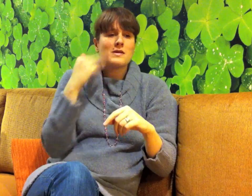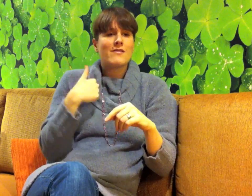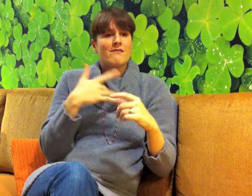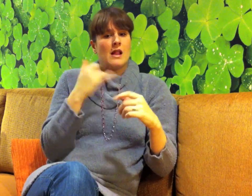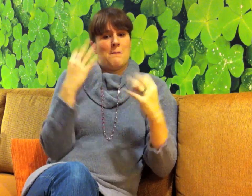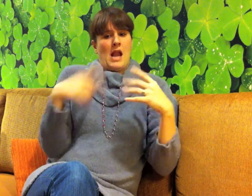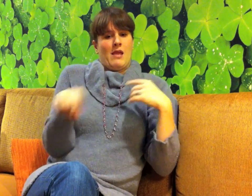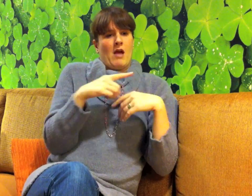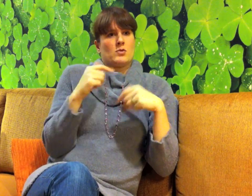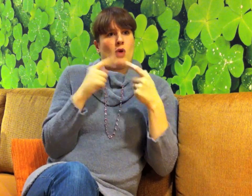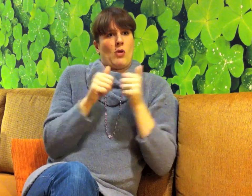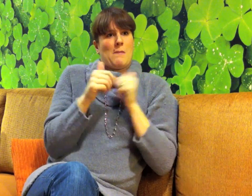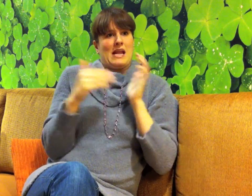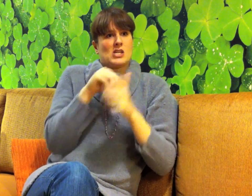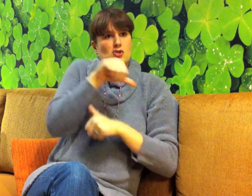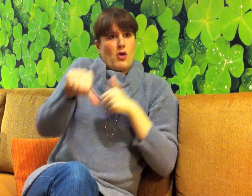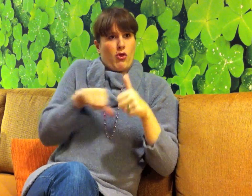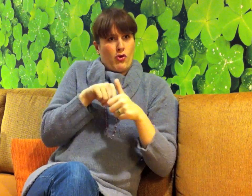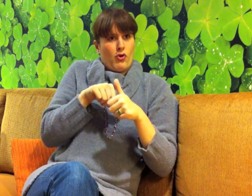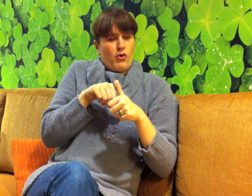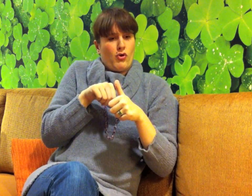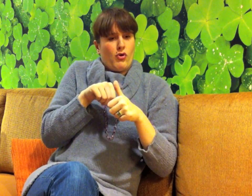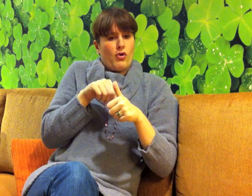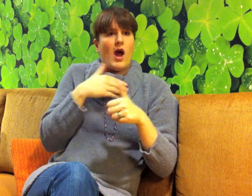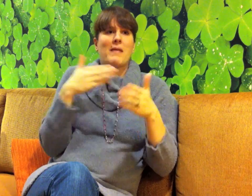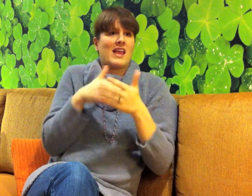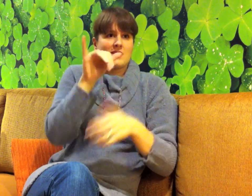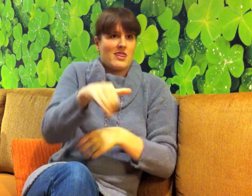Because many of us feel they are trying to compete against each other. I’m against that.